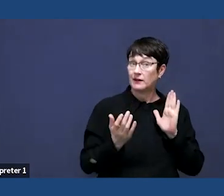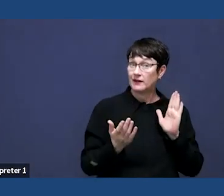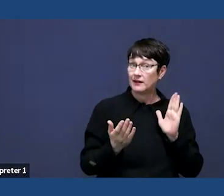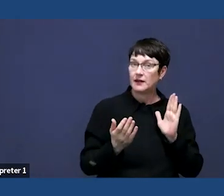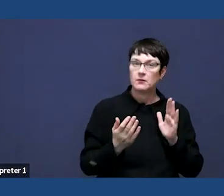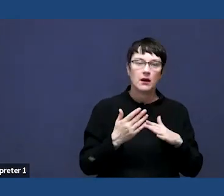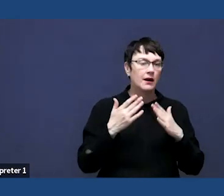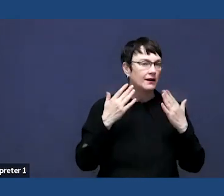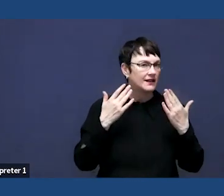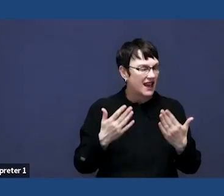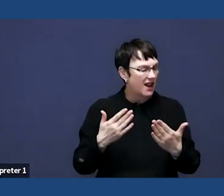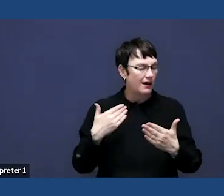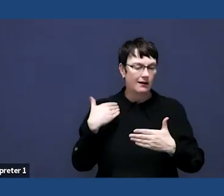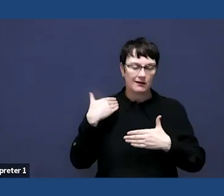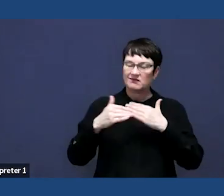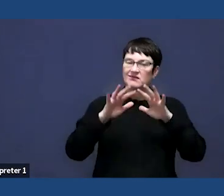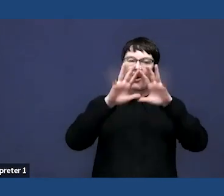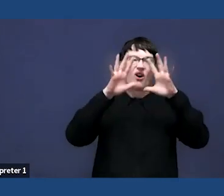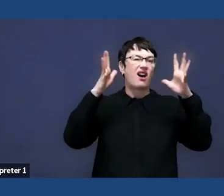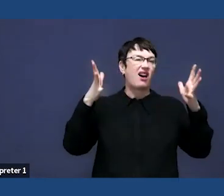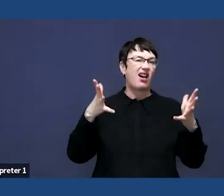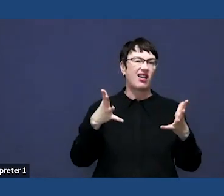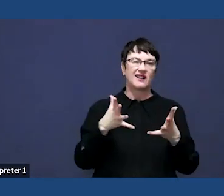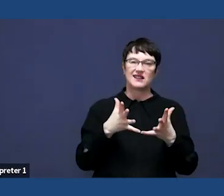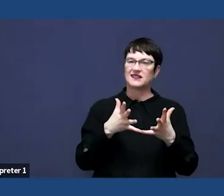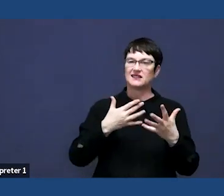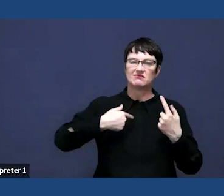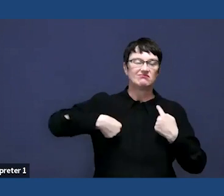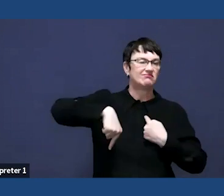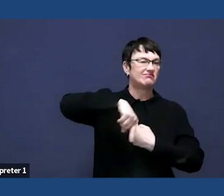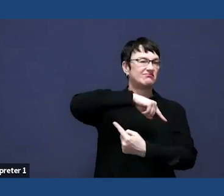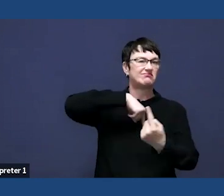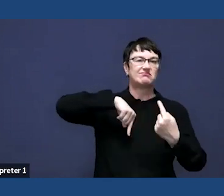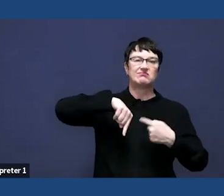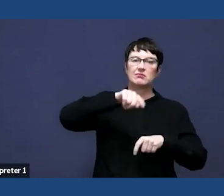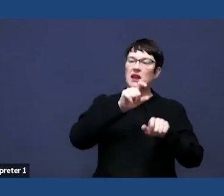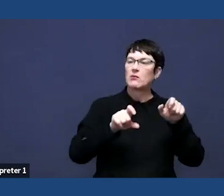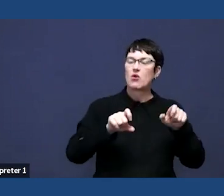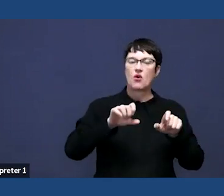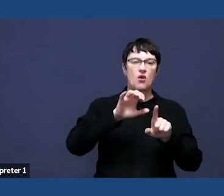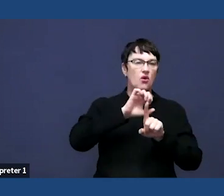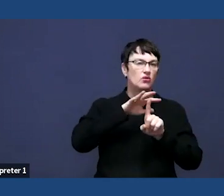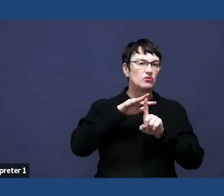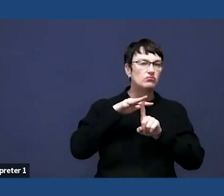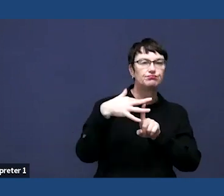globally, whether it's on the supply chain side or on the human side, it's very important